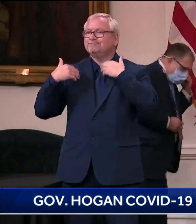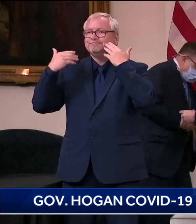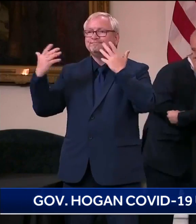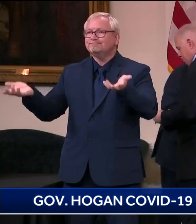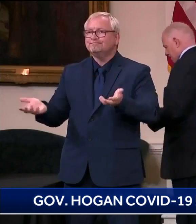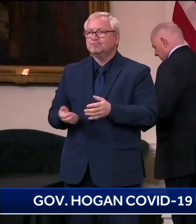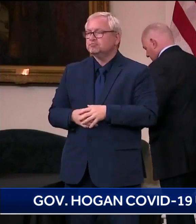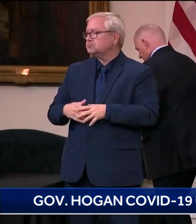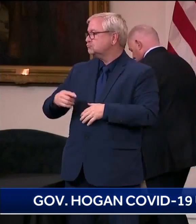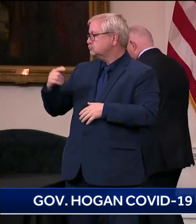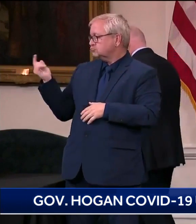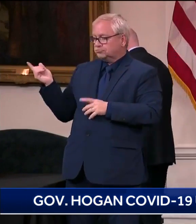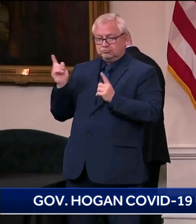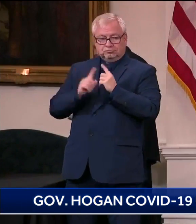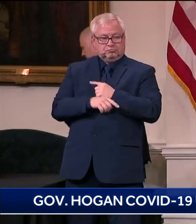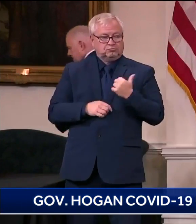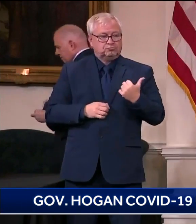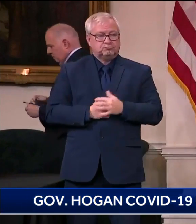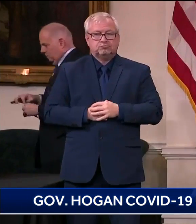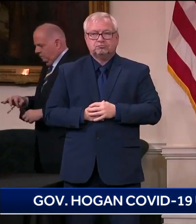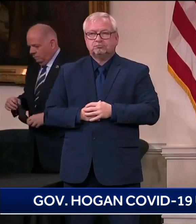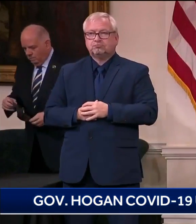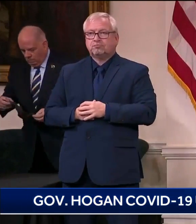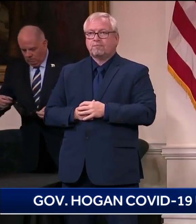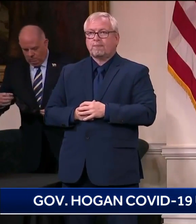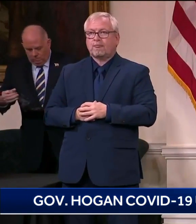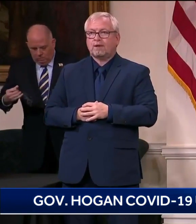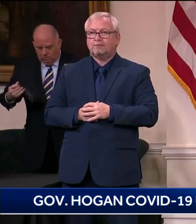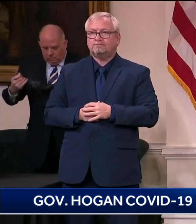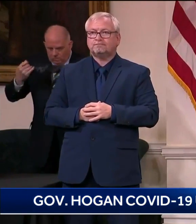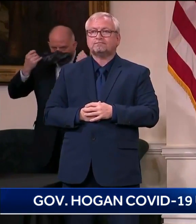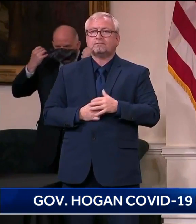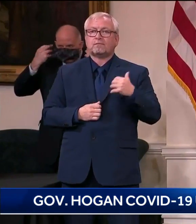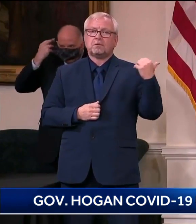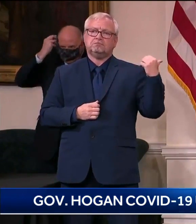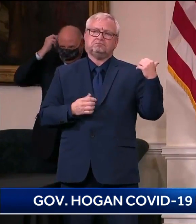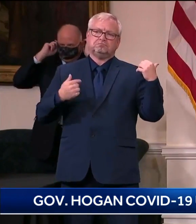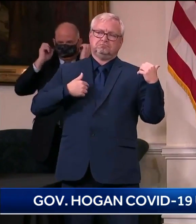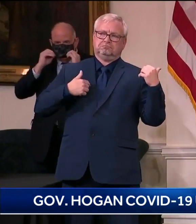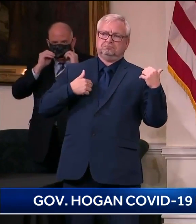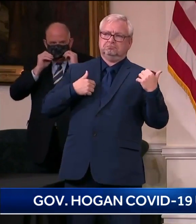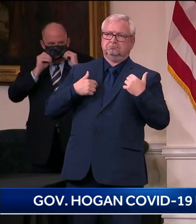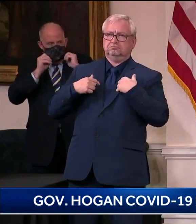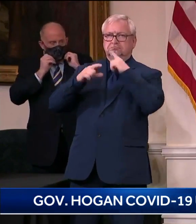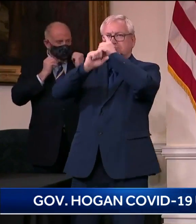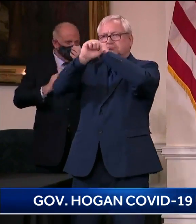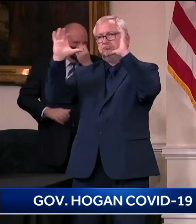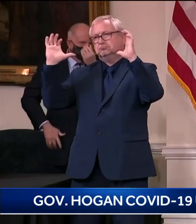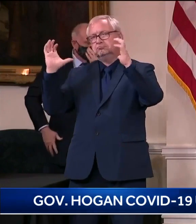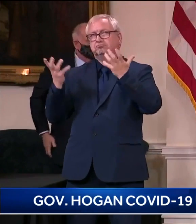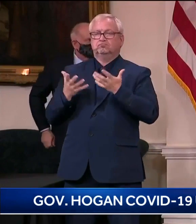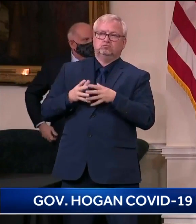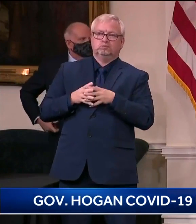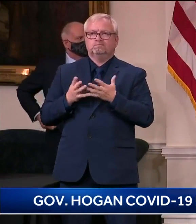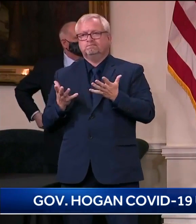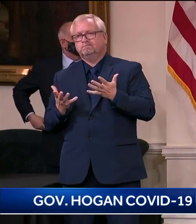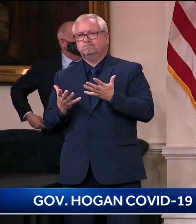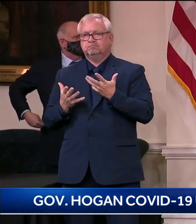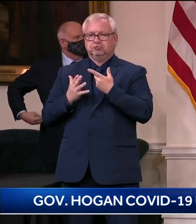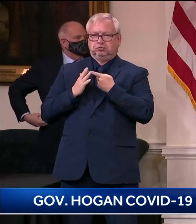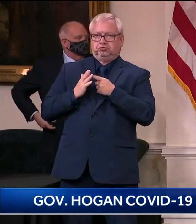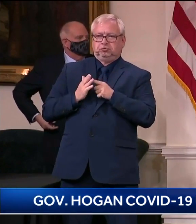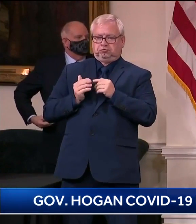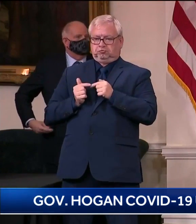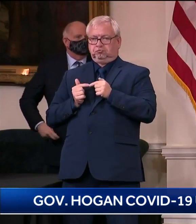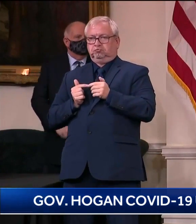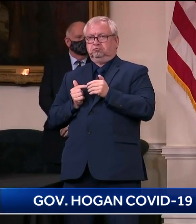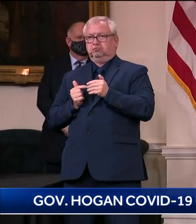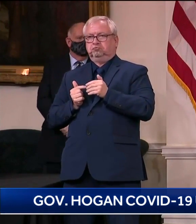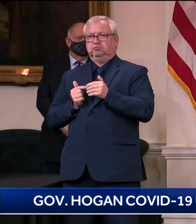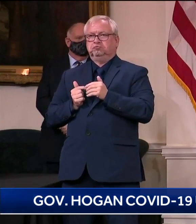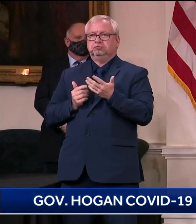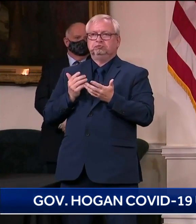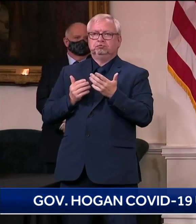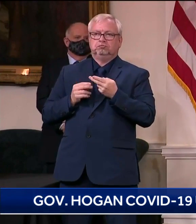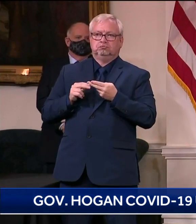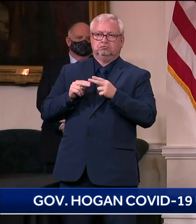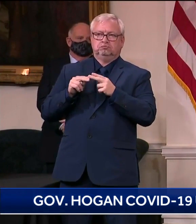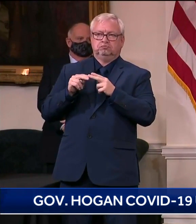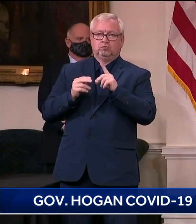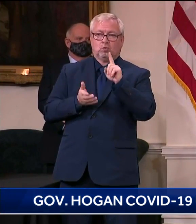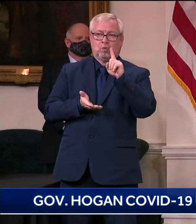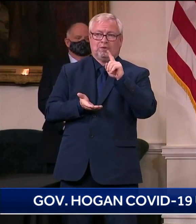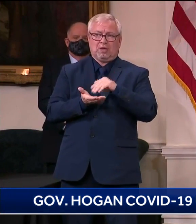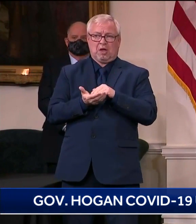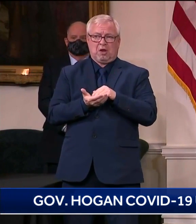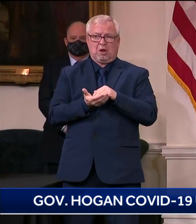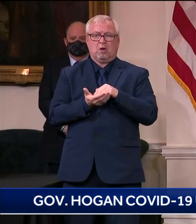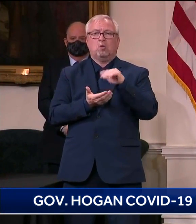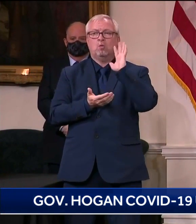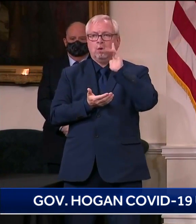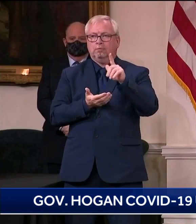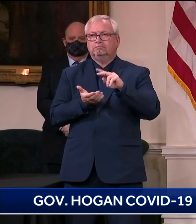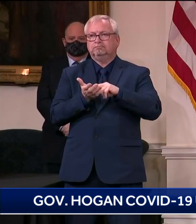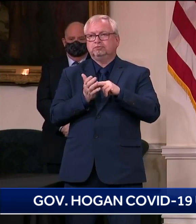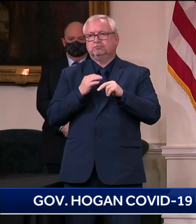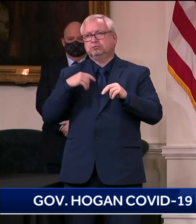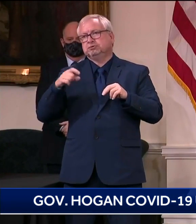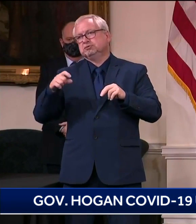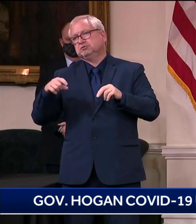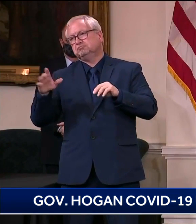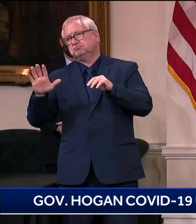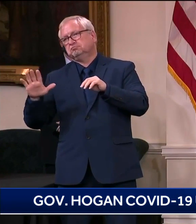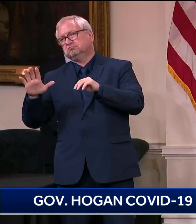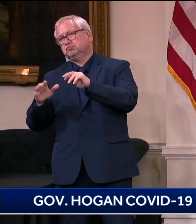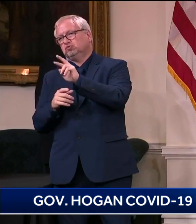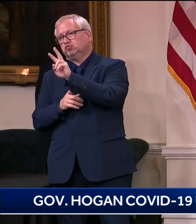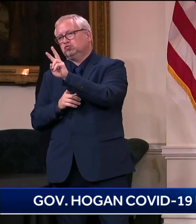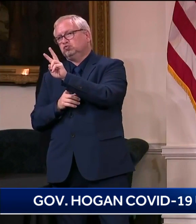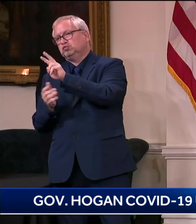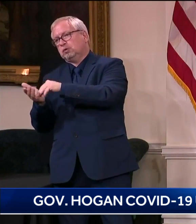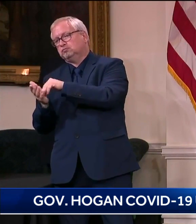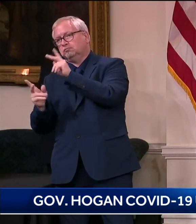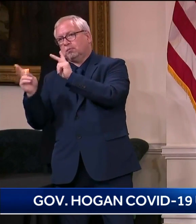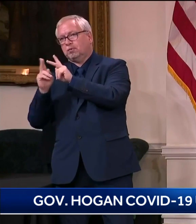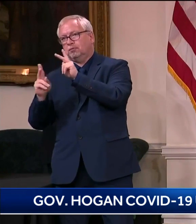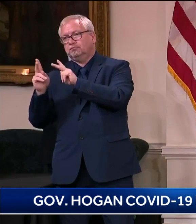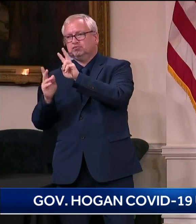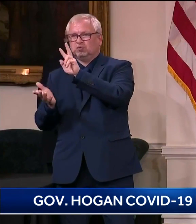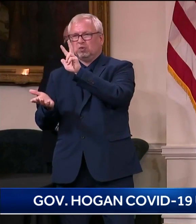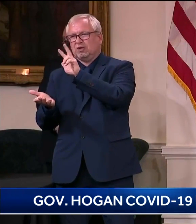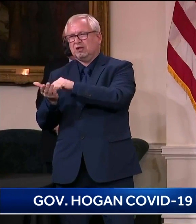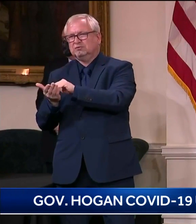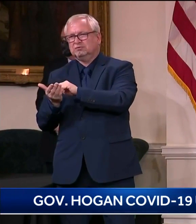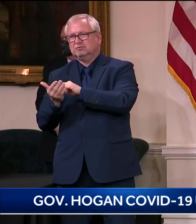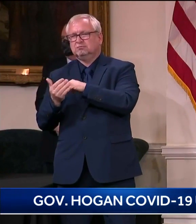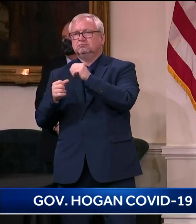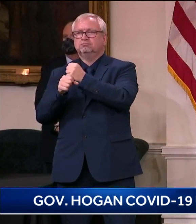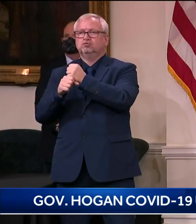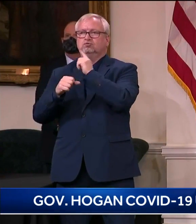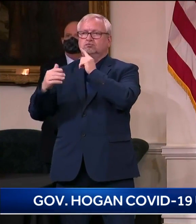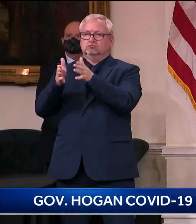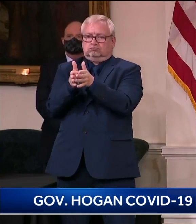THREE SHIFTS A DAY IT IS THOUSANDS OF PEOPLE WE NEED IT HELP >> WE ARE EXPECTI INITIALLY AS THE CASES RISE BY 1,000 OR 2,000 WE WILL NEED UP TO TWO TO THREE